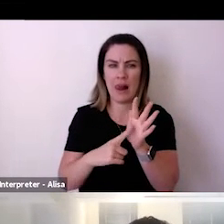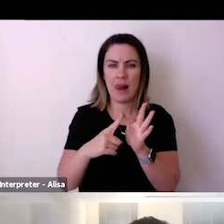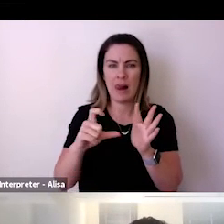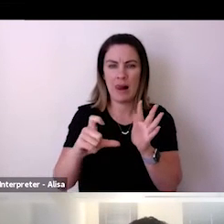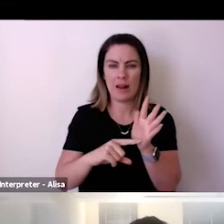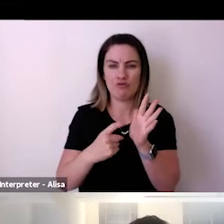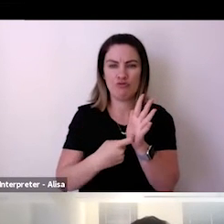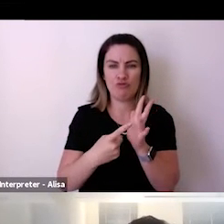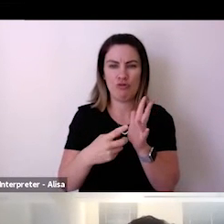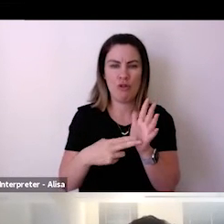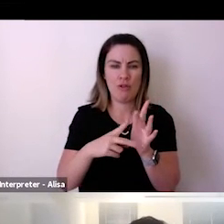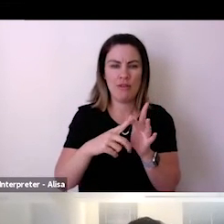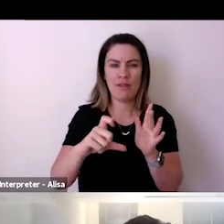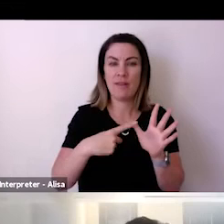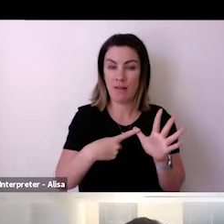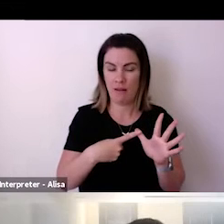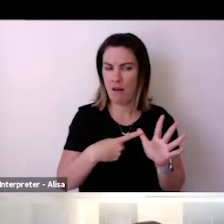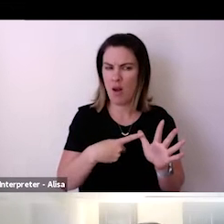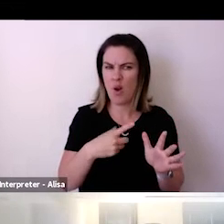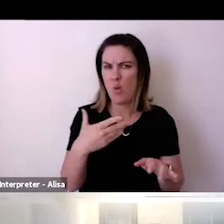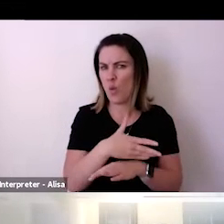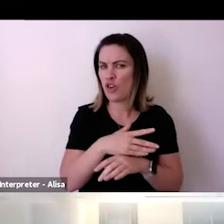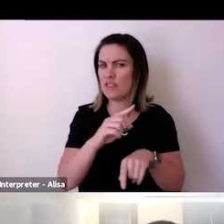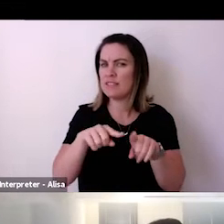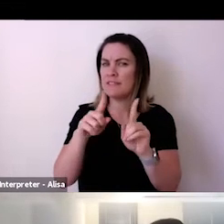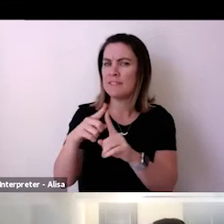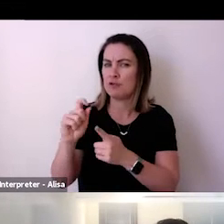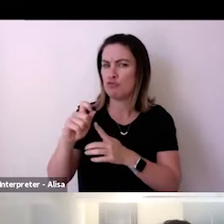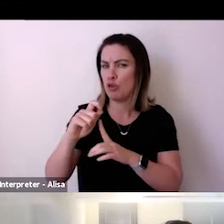across disciplines to work on projects, which Greg was involved in.